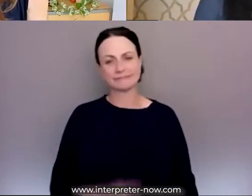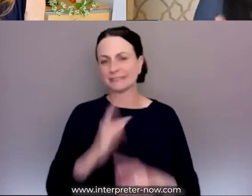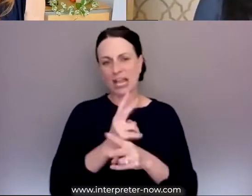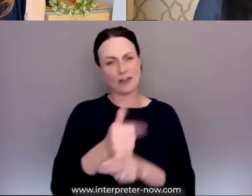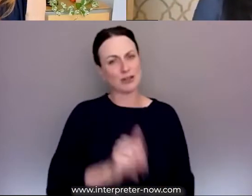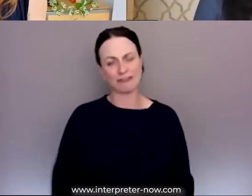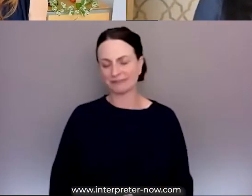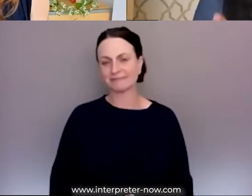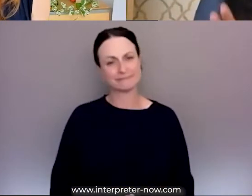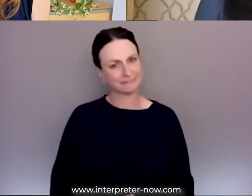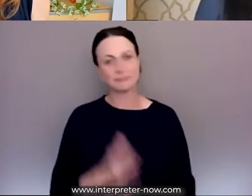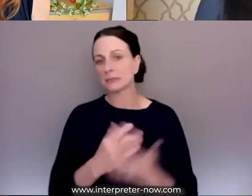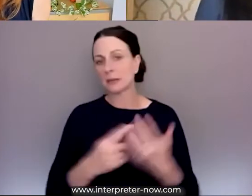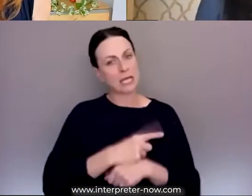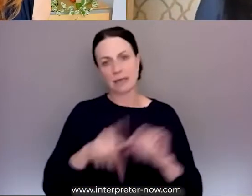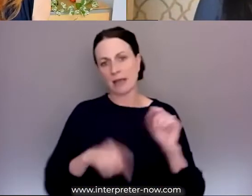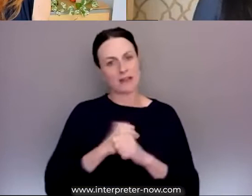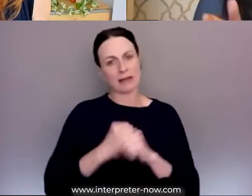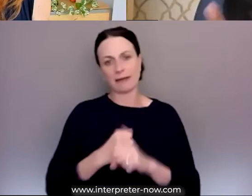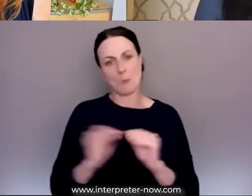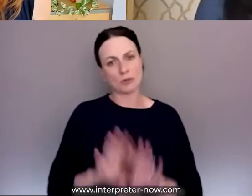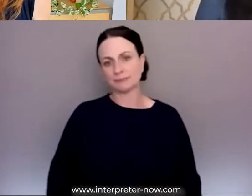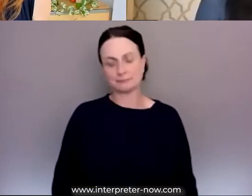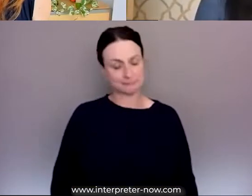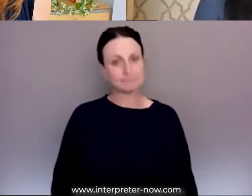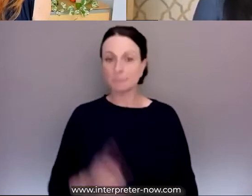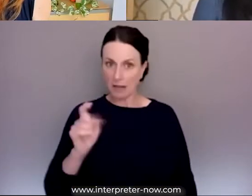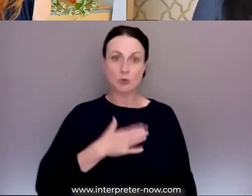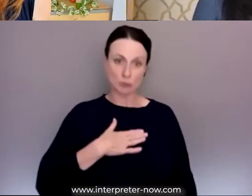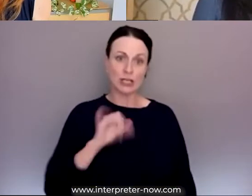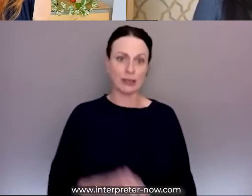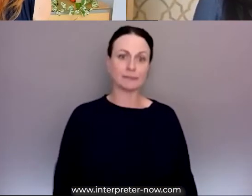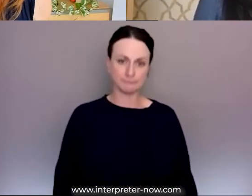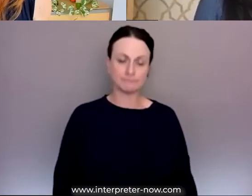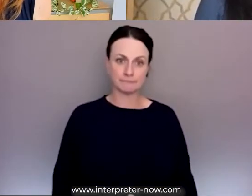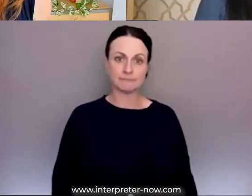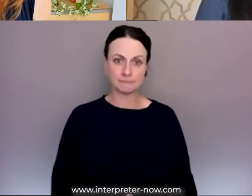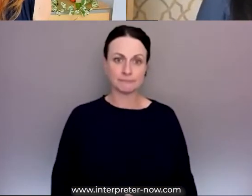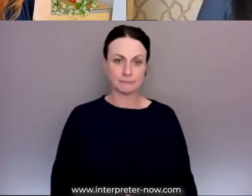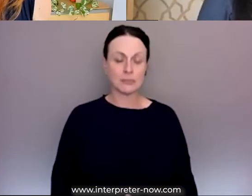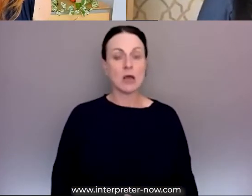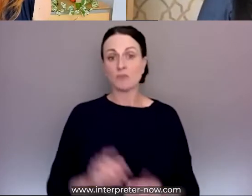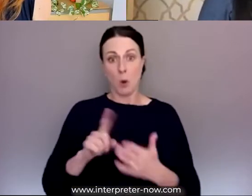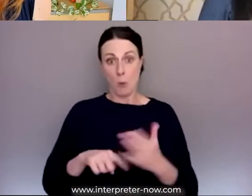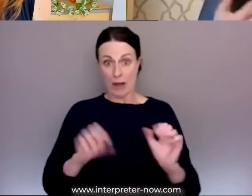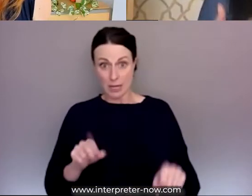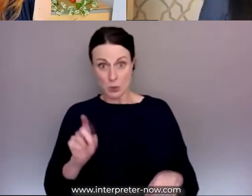There are days where you can't fight. And I think we have to appreciate that too. But in terms of what can you do, I think it's that.